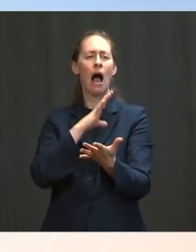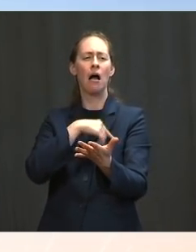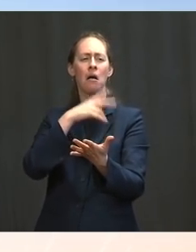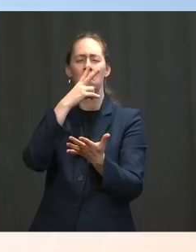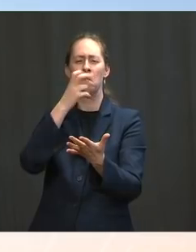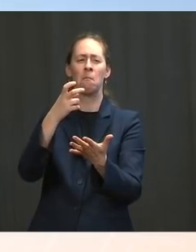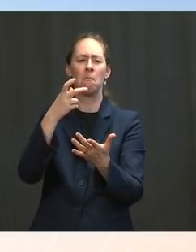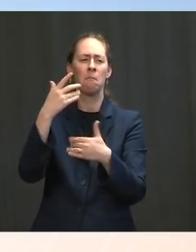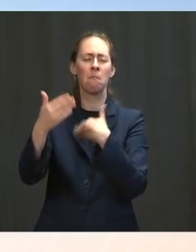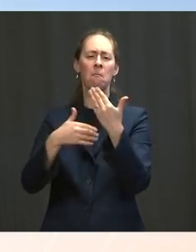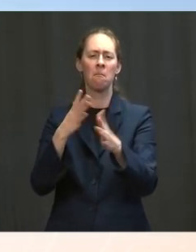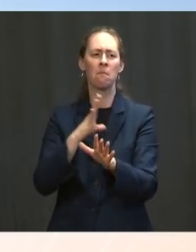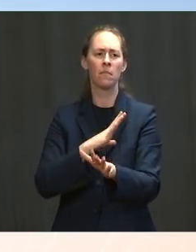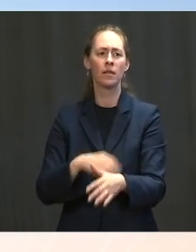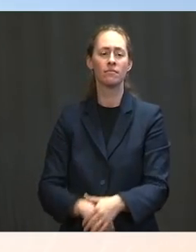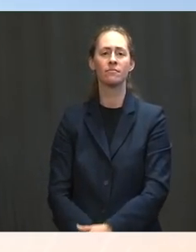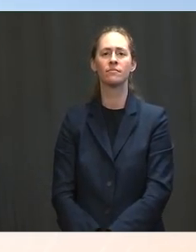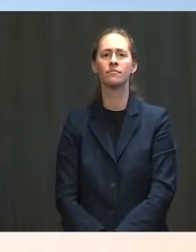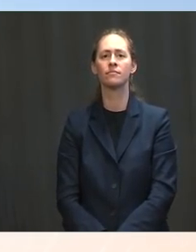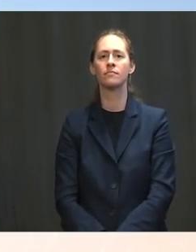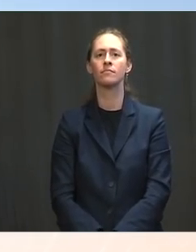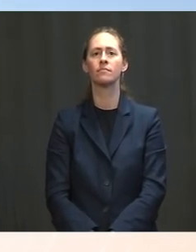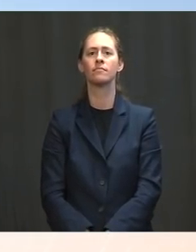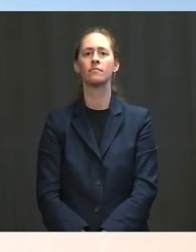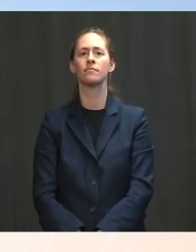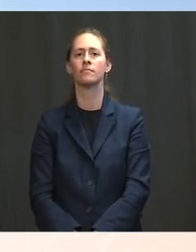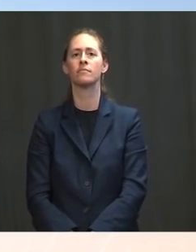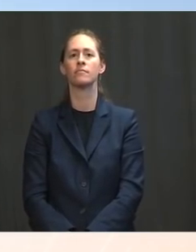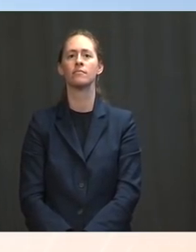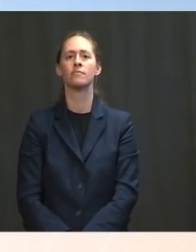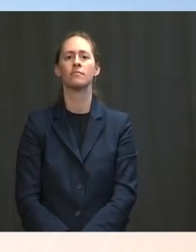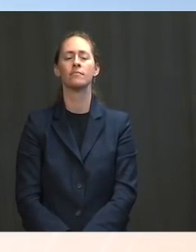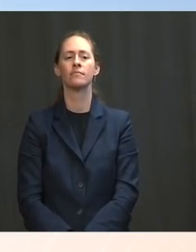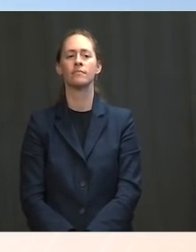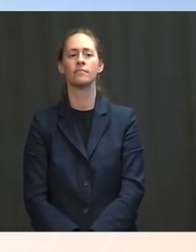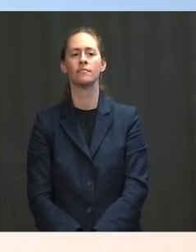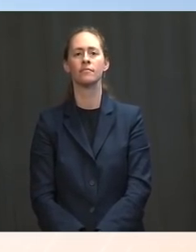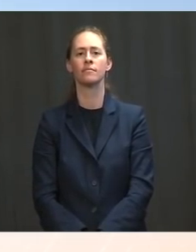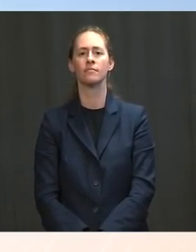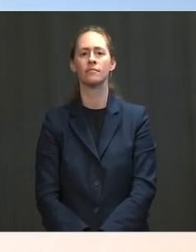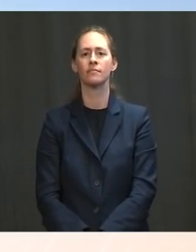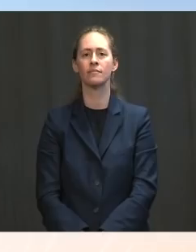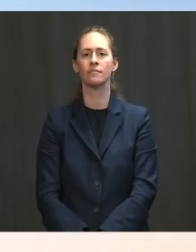Lynn, go ahead. The Press: Thank you for taking my questions. Some follow up on the -- >> Ms. Psaki: Sure. The Press: -- Illinois visit. Two questions.